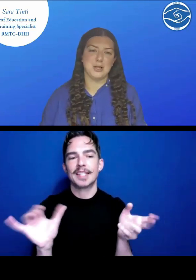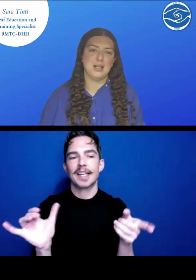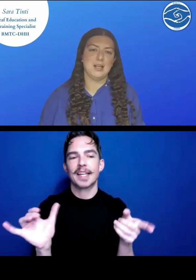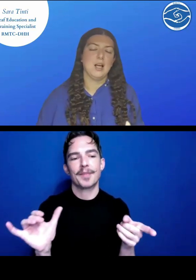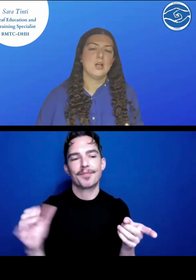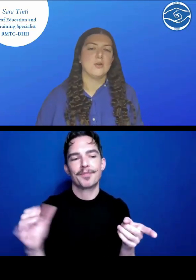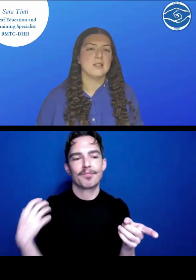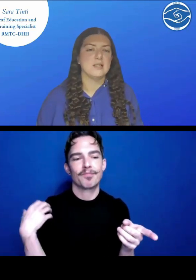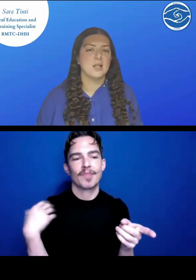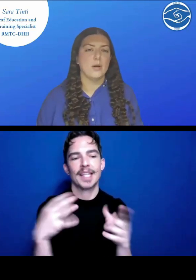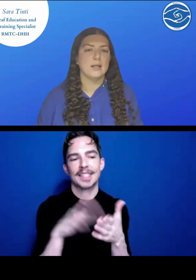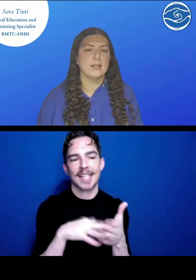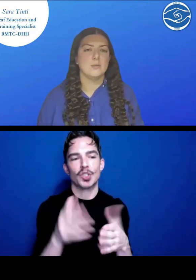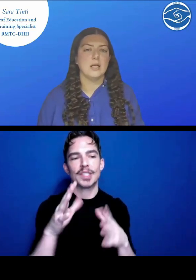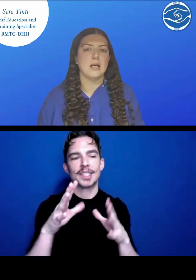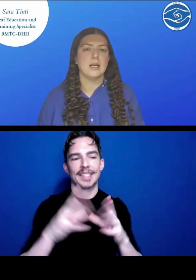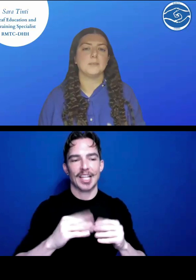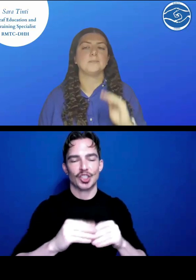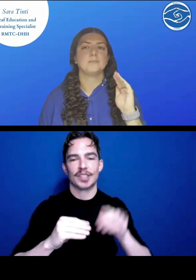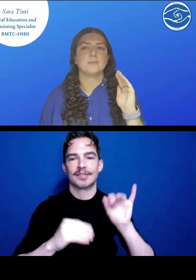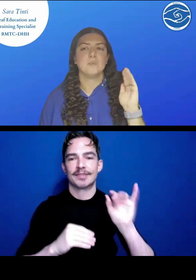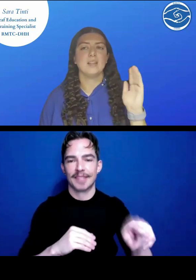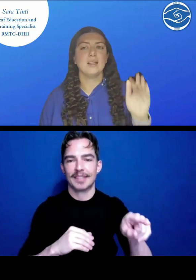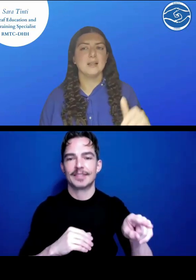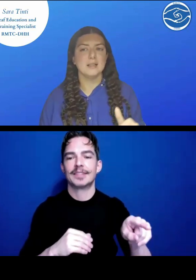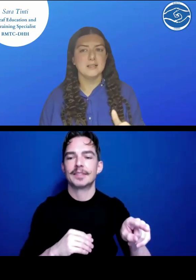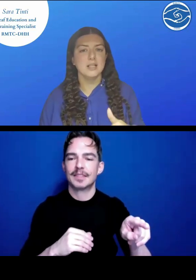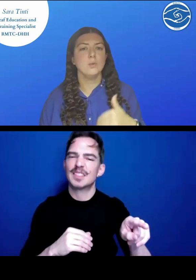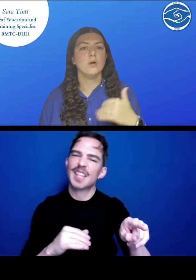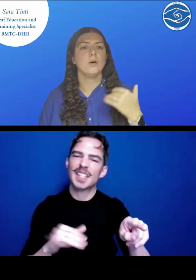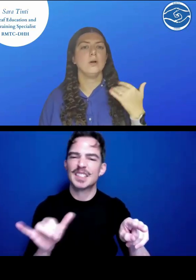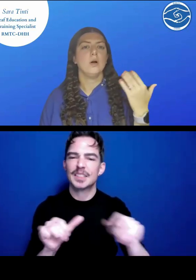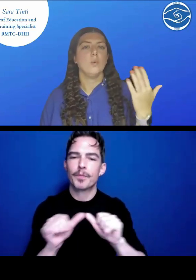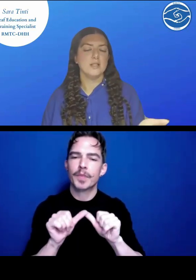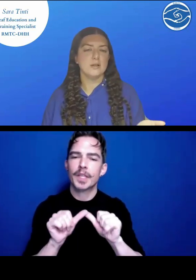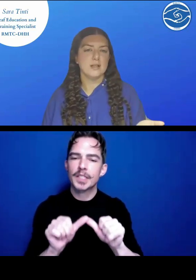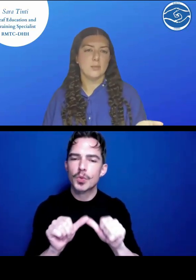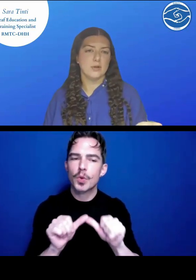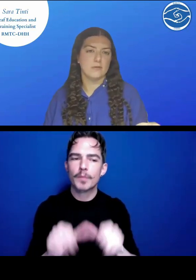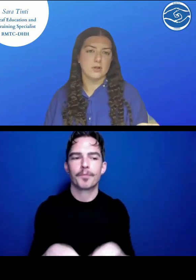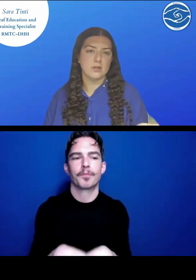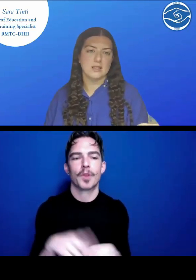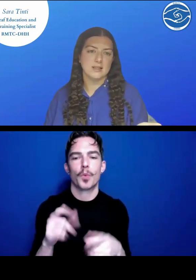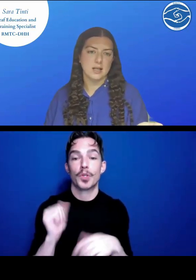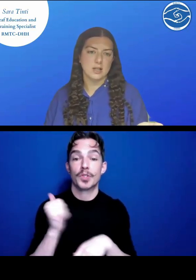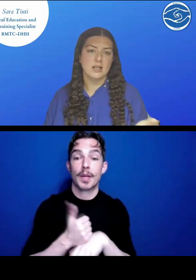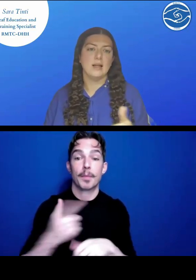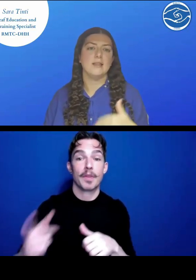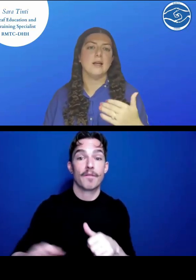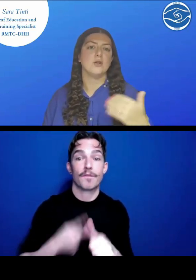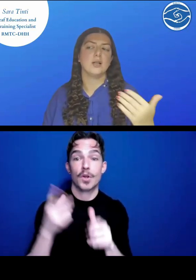session. So this is going to be continual. Once you set up your first session, then